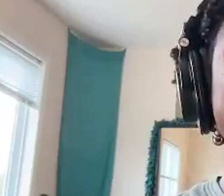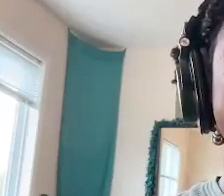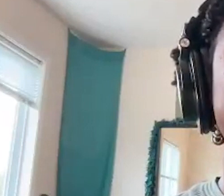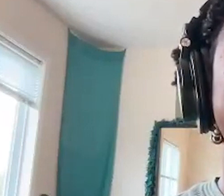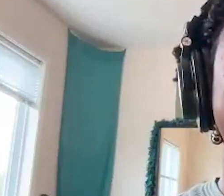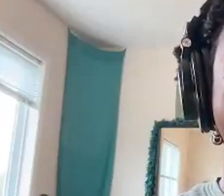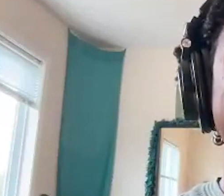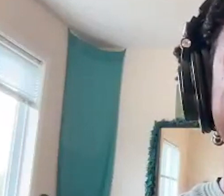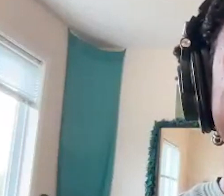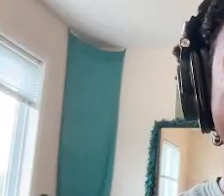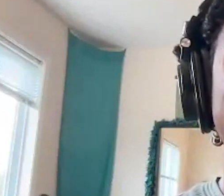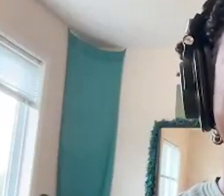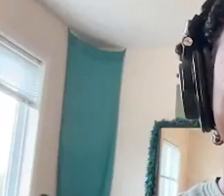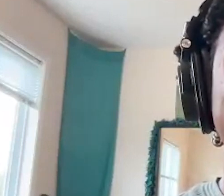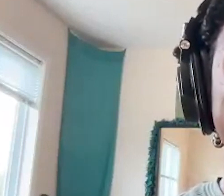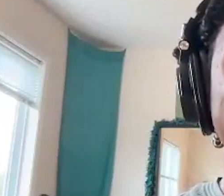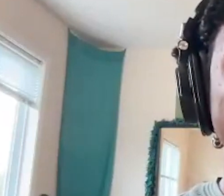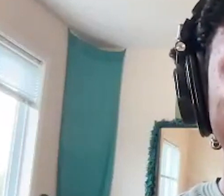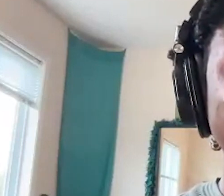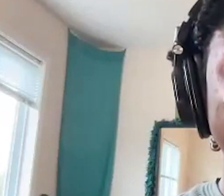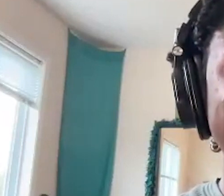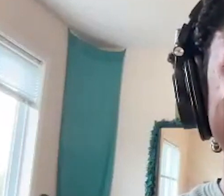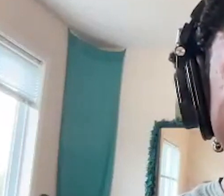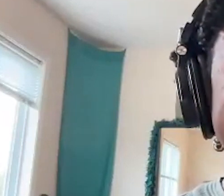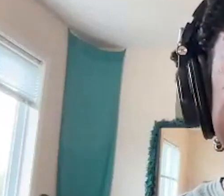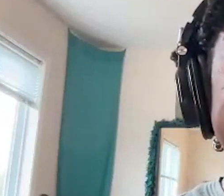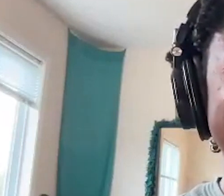know, let the music move us and then we can talk about